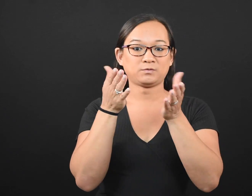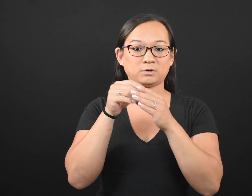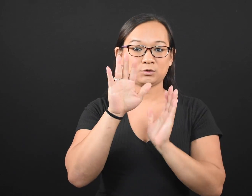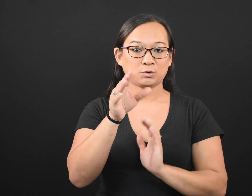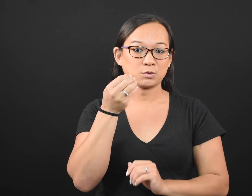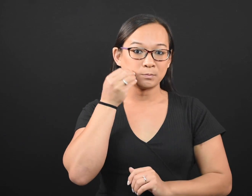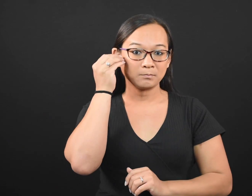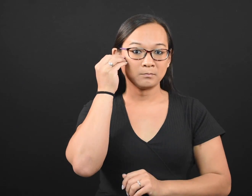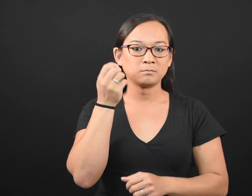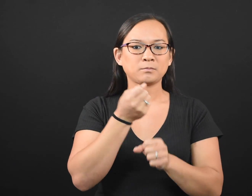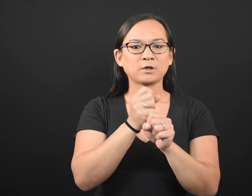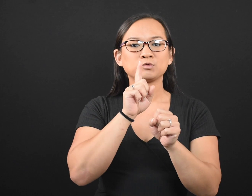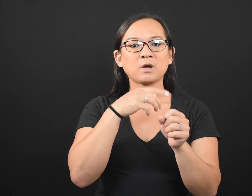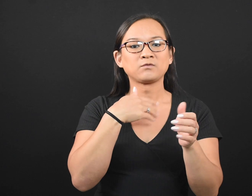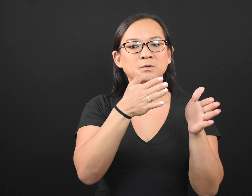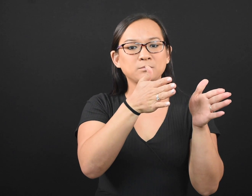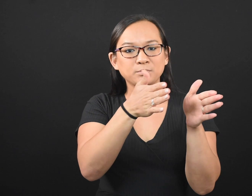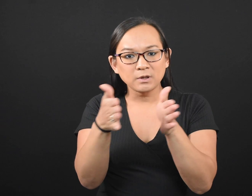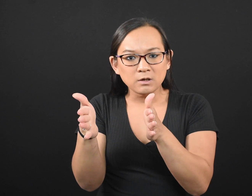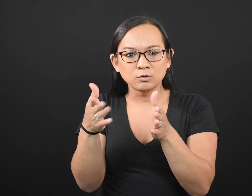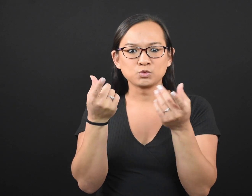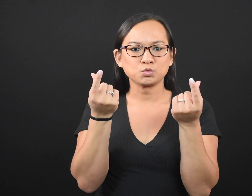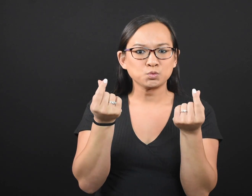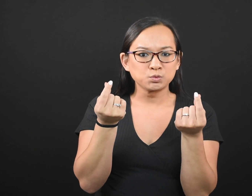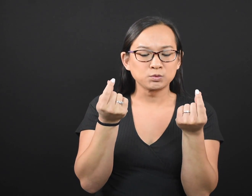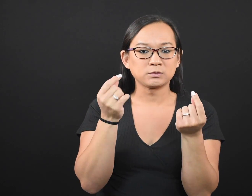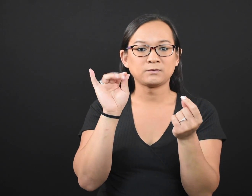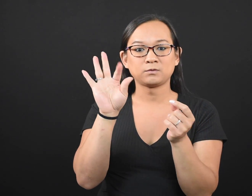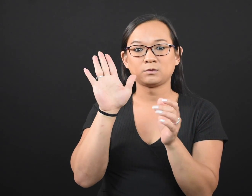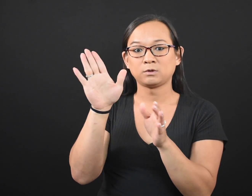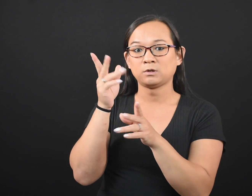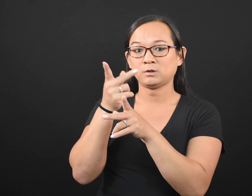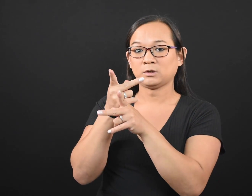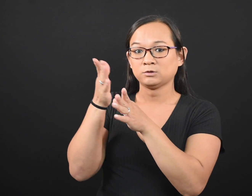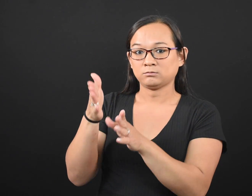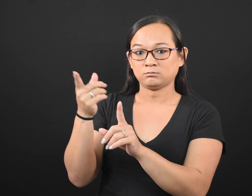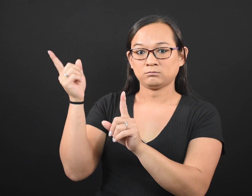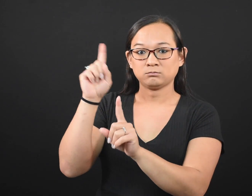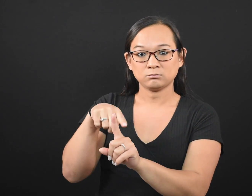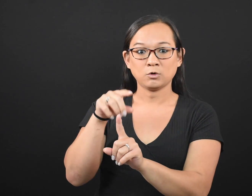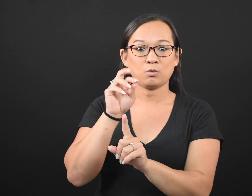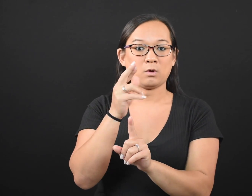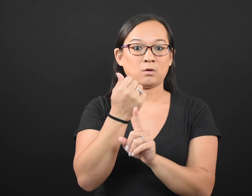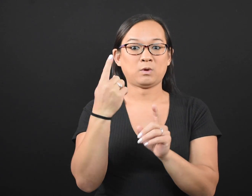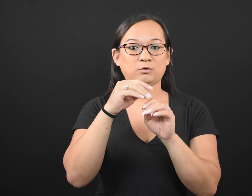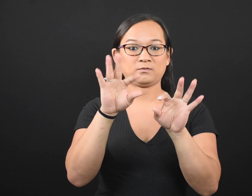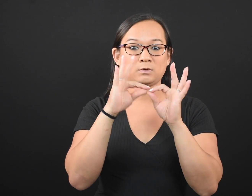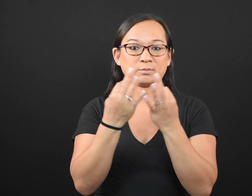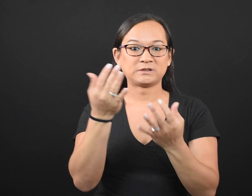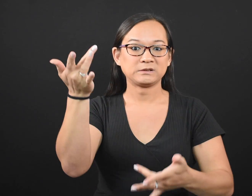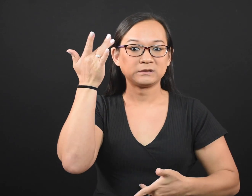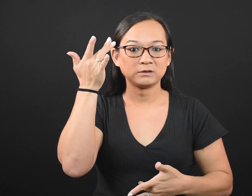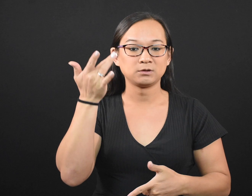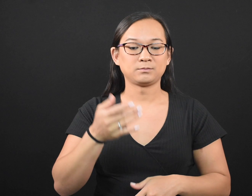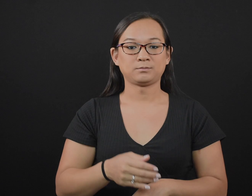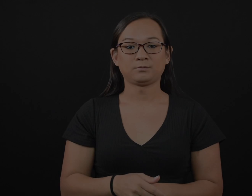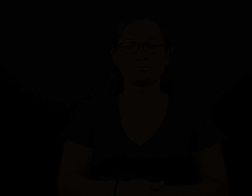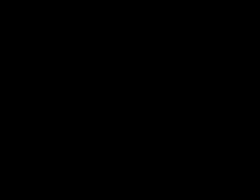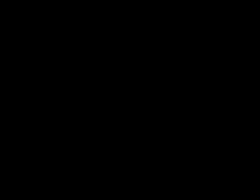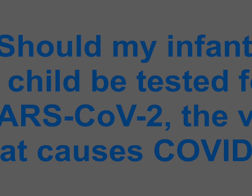in the home, such as services from personal care attendants, direct support professionals, or therapists, make plans for what you will do if your child’s direct care